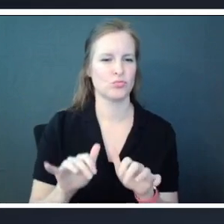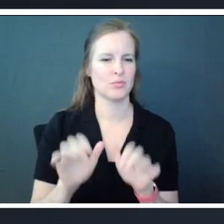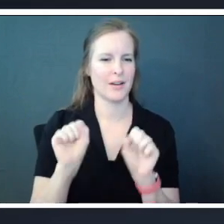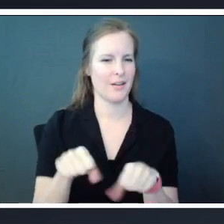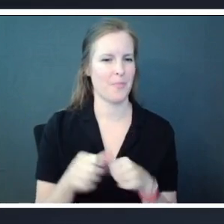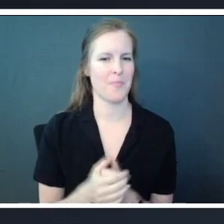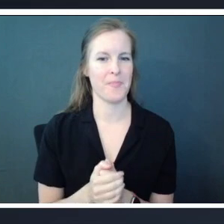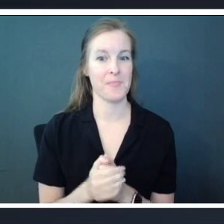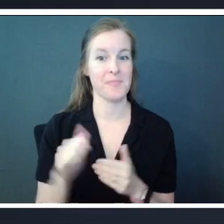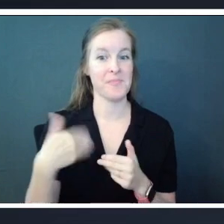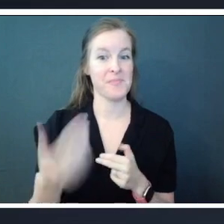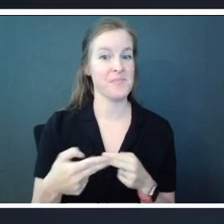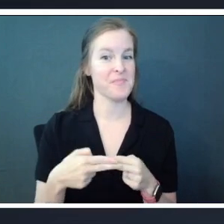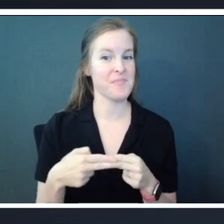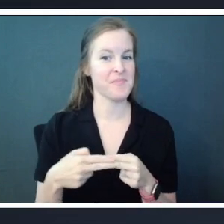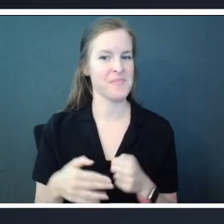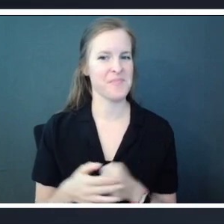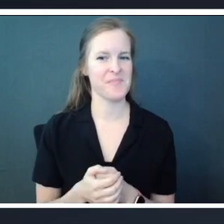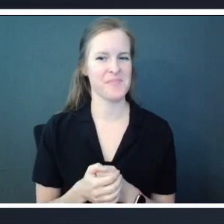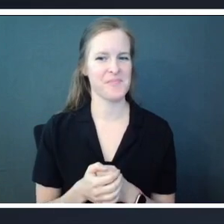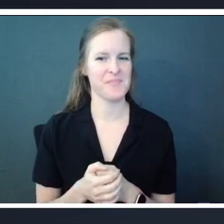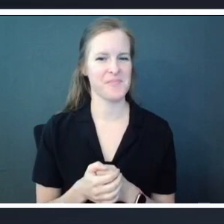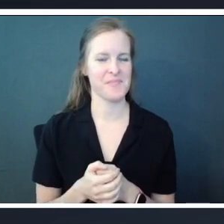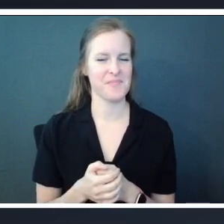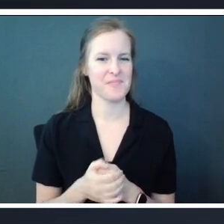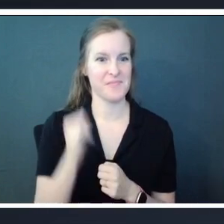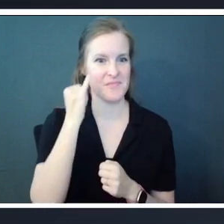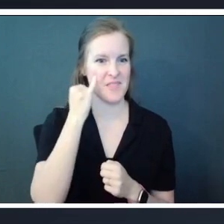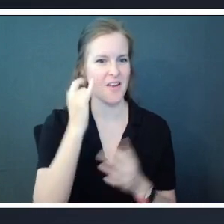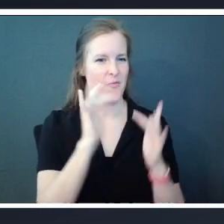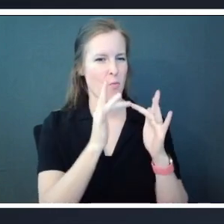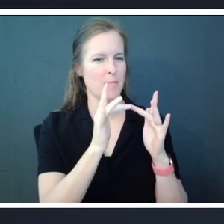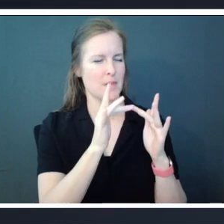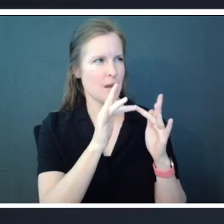So, if you go to our web page and you choose one of the programs, this is what you'll see. So,